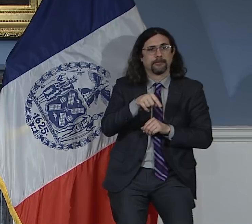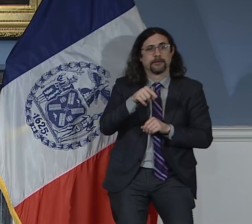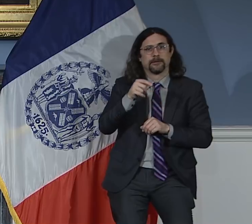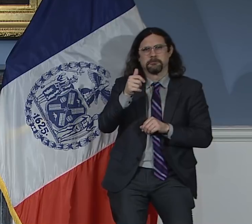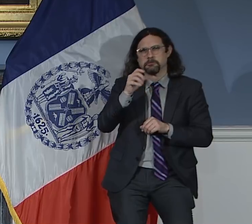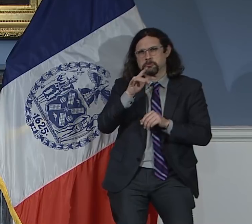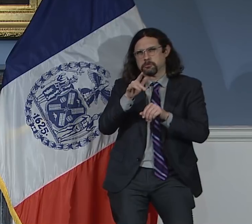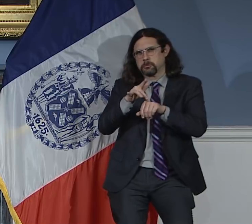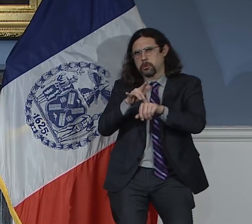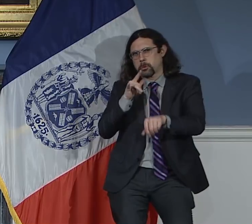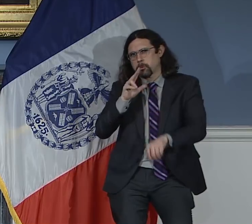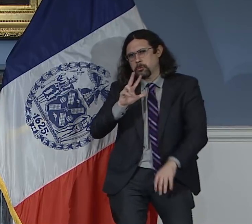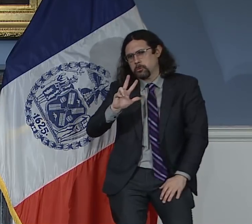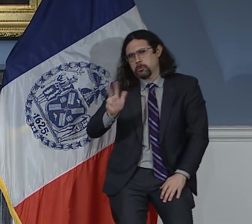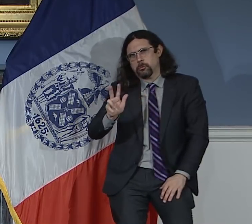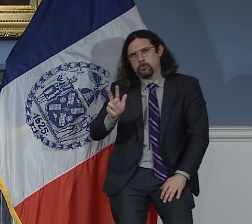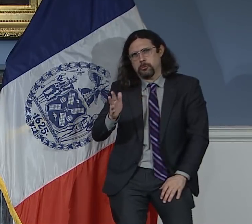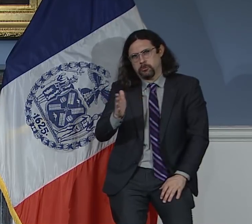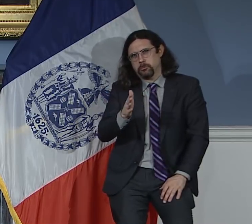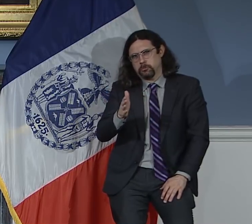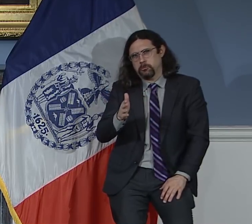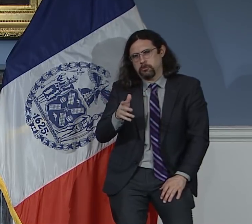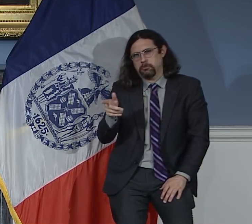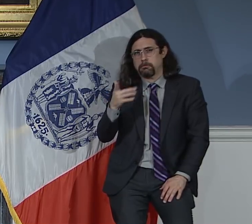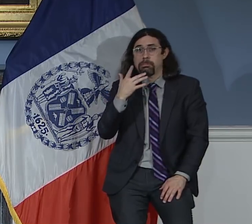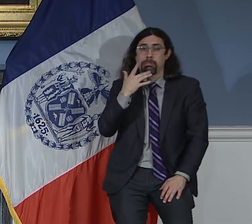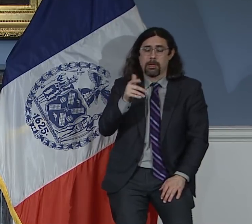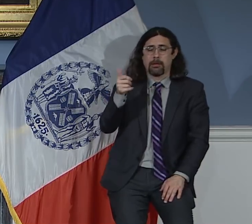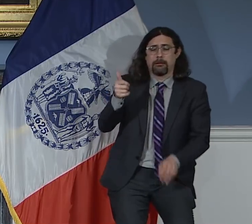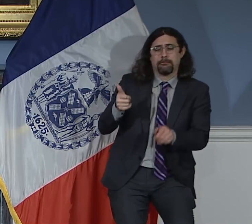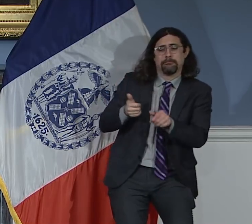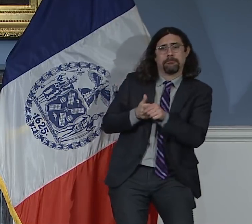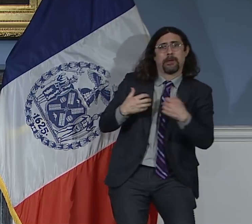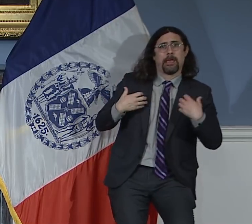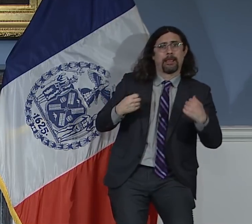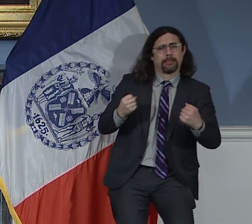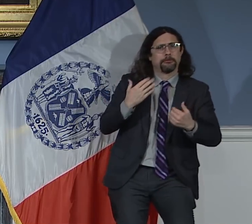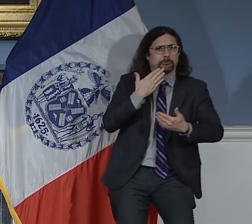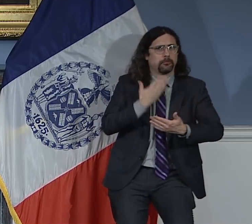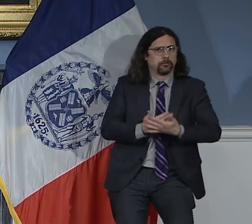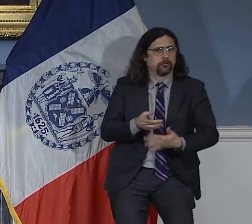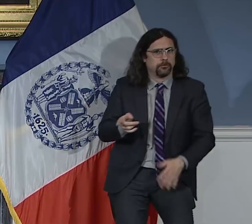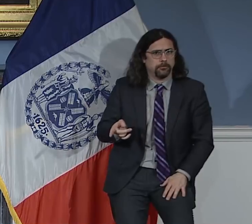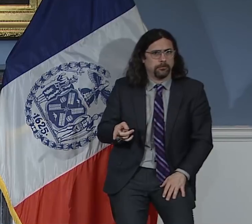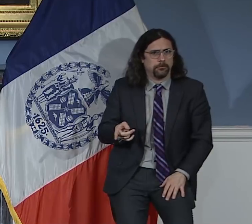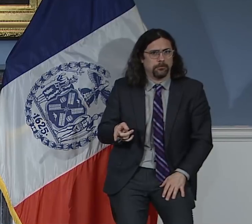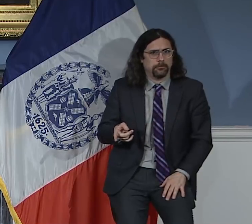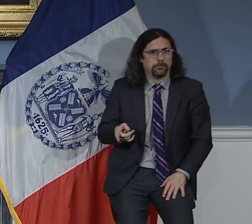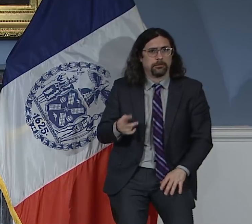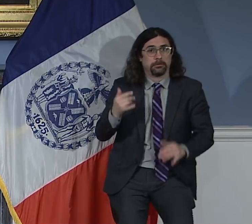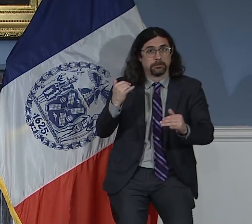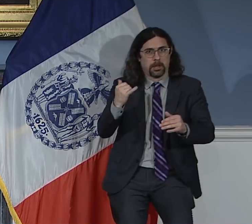HEALTH-WISE IS DOING OKAY.